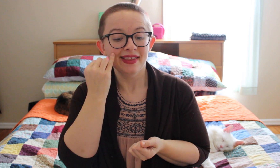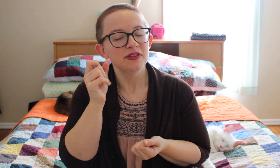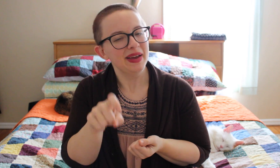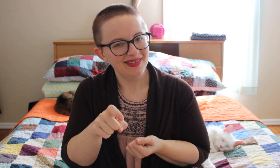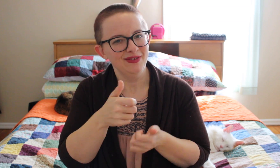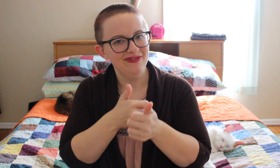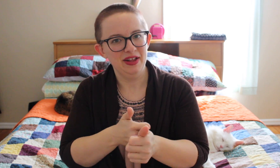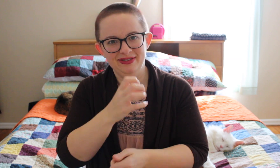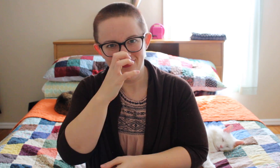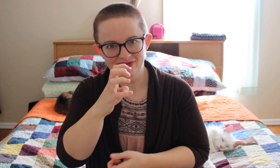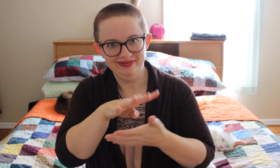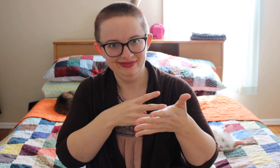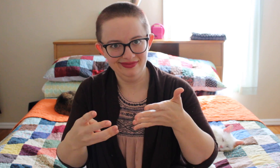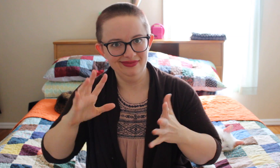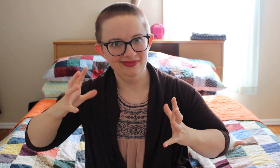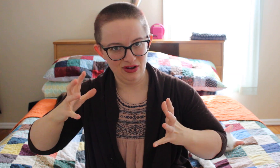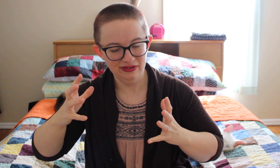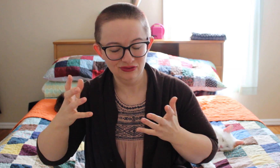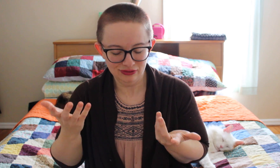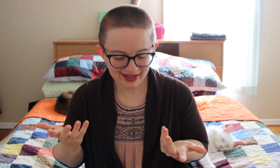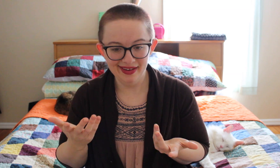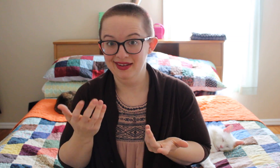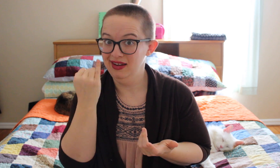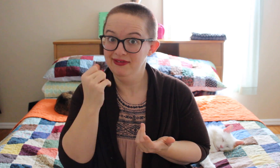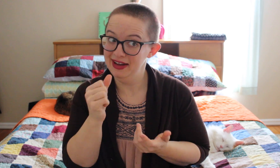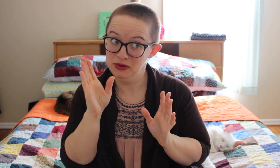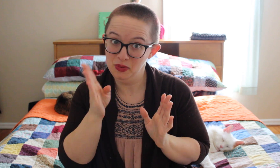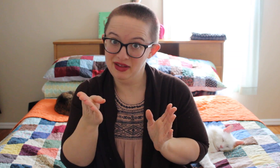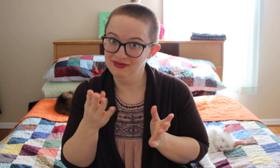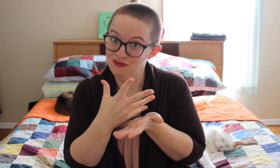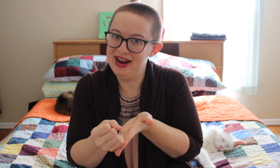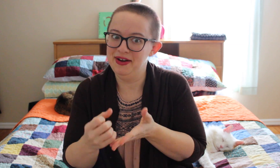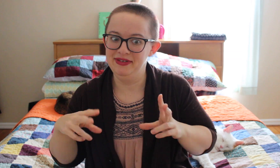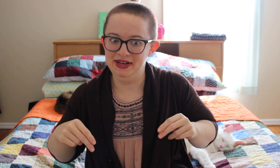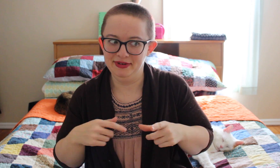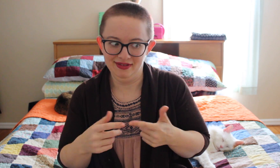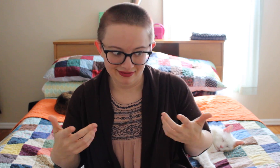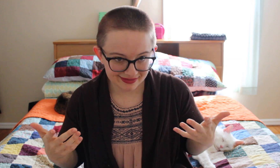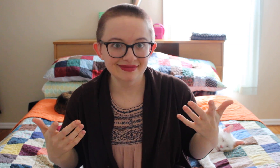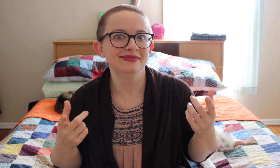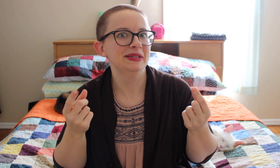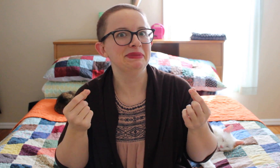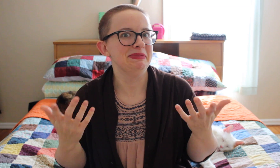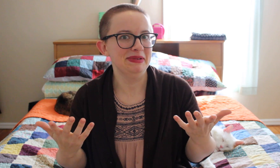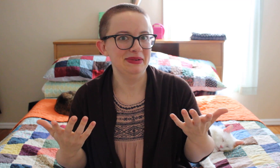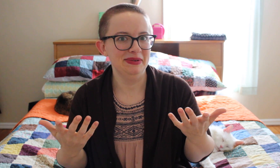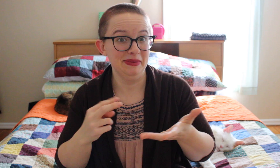So you definitely have to follow a strict washing routine. If you don't you will run out of diapers, and then what are you gonna do?